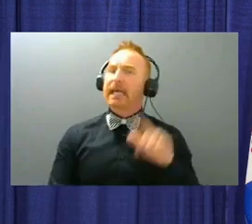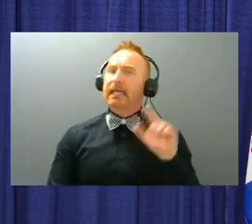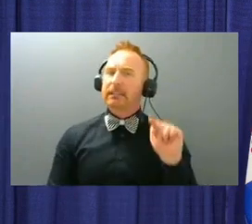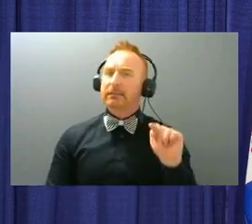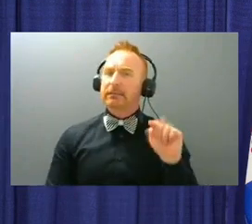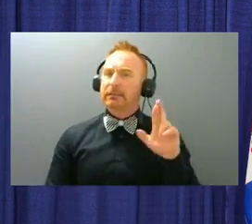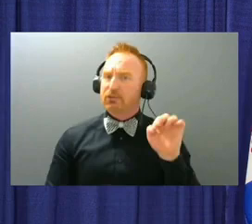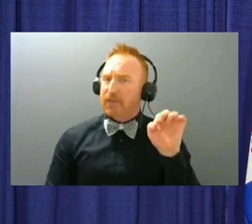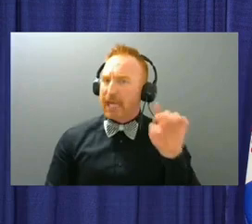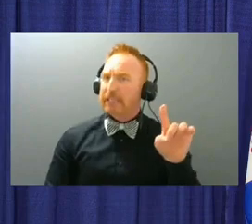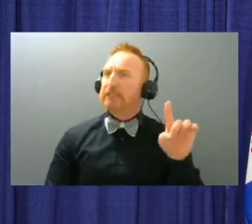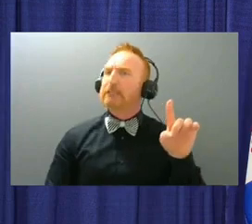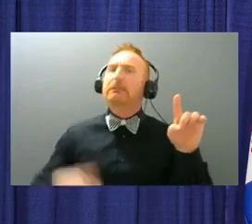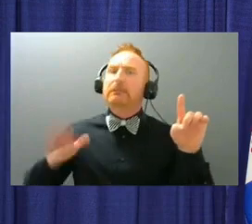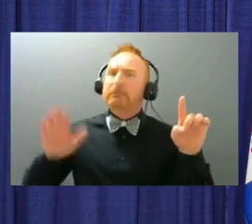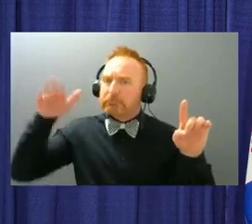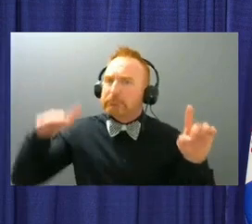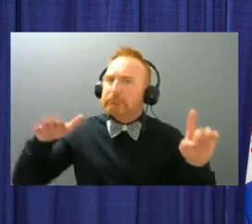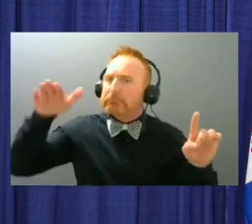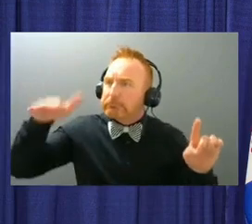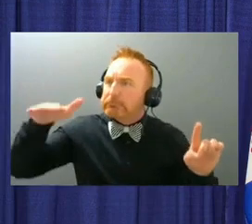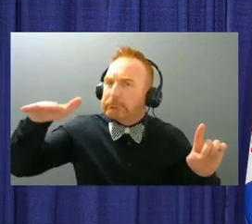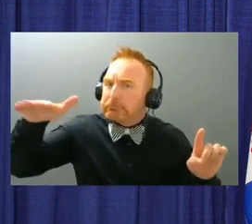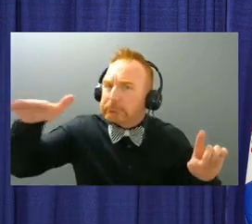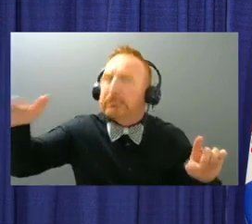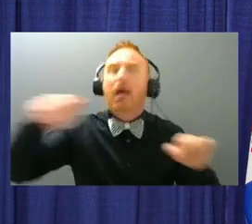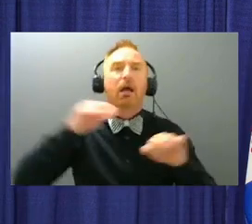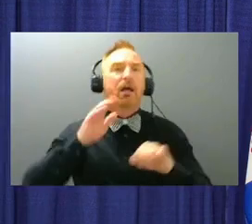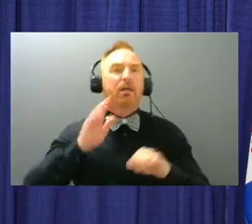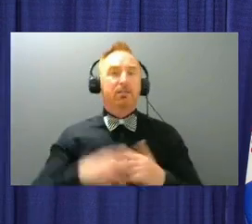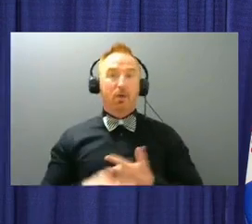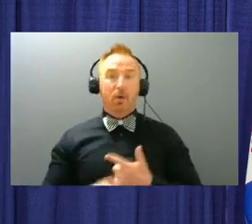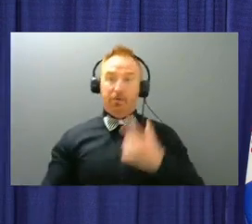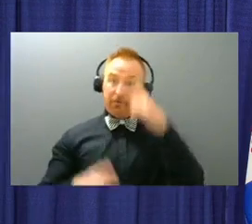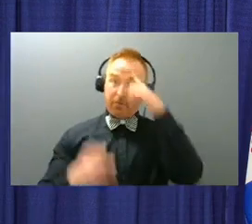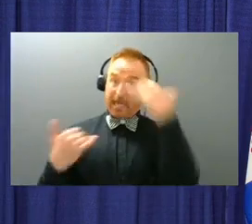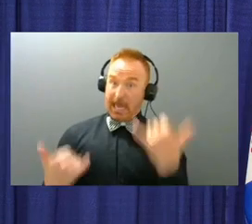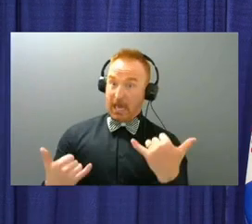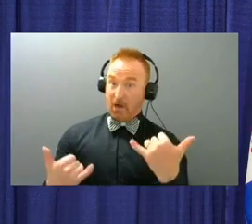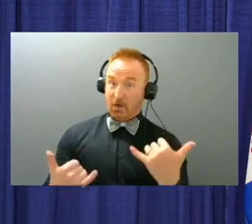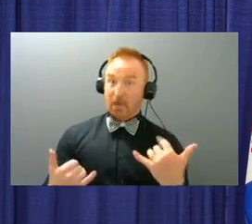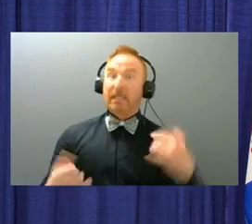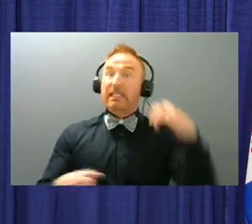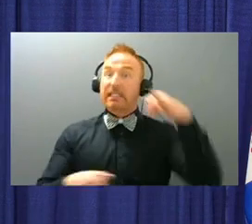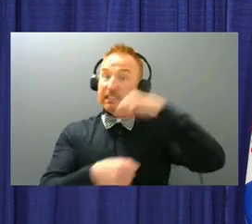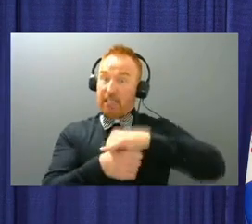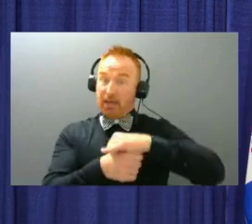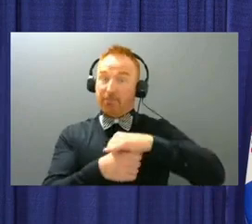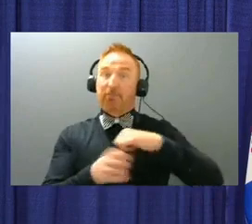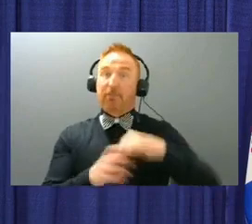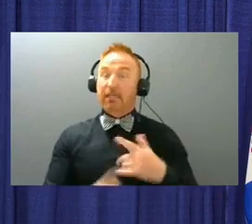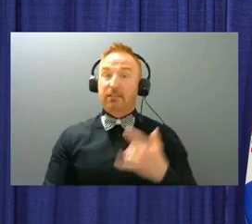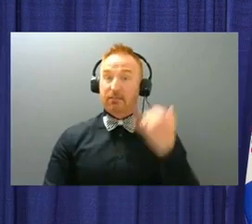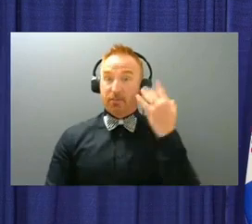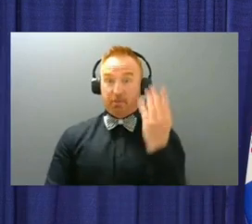We need people to continue to do the right thing. And for now, that doesn't mean a self isolating for 14 days if